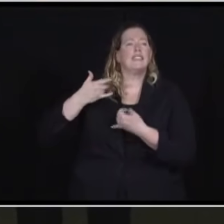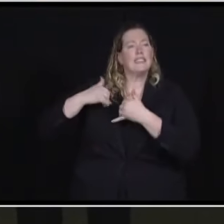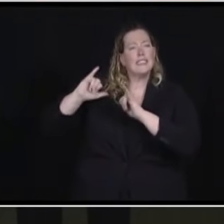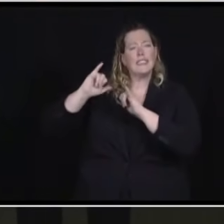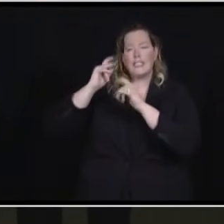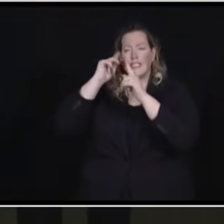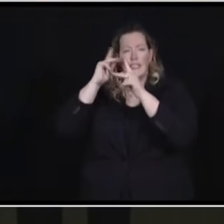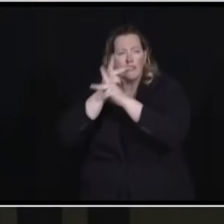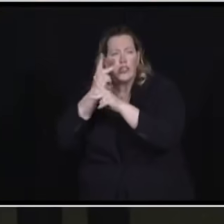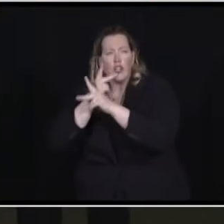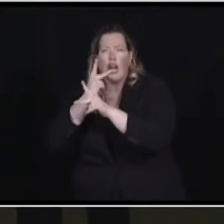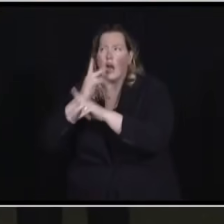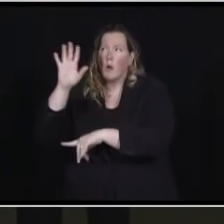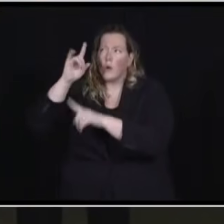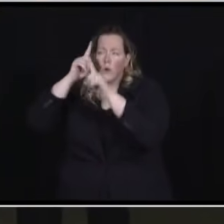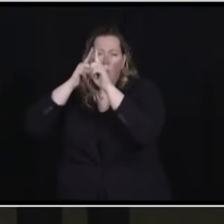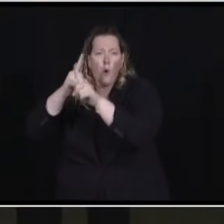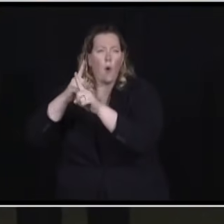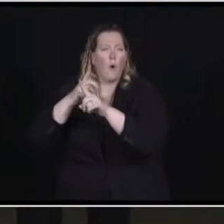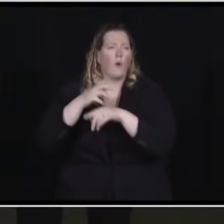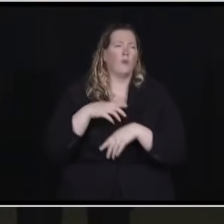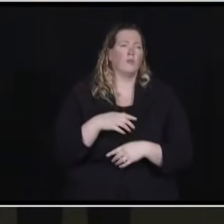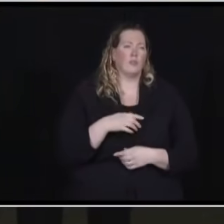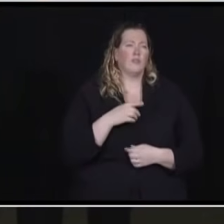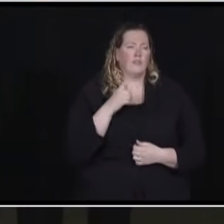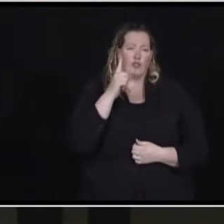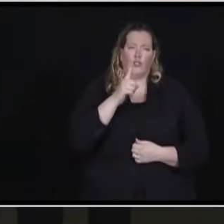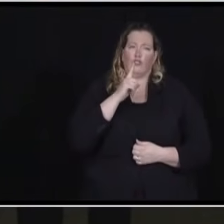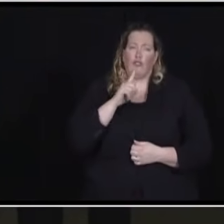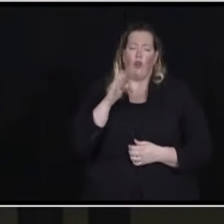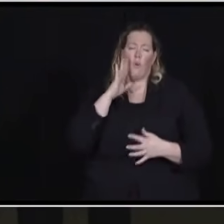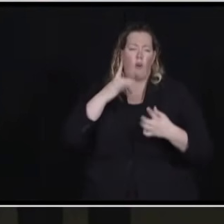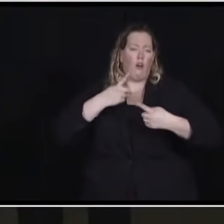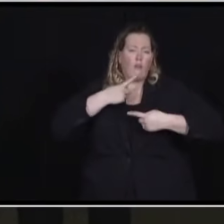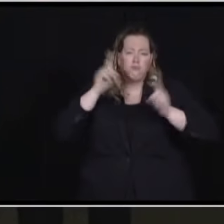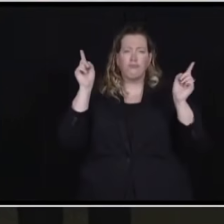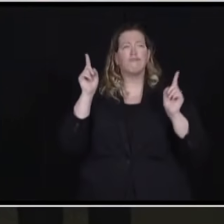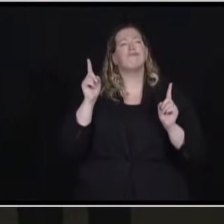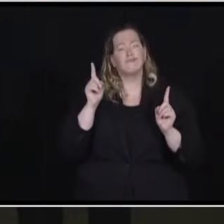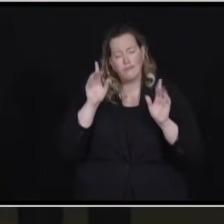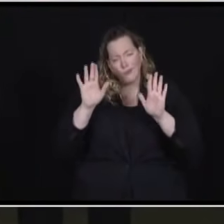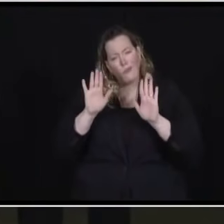I saw him on Friday afternoon in Ottawa and is still trying to understand the full